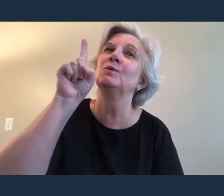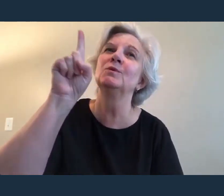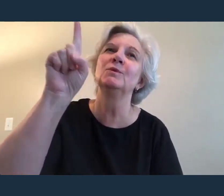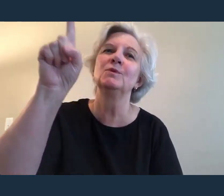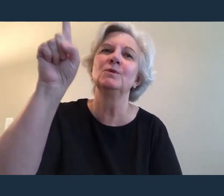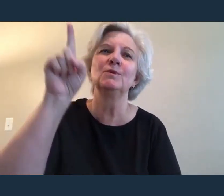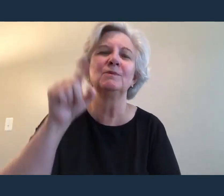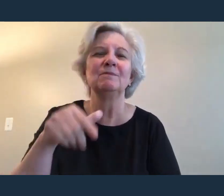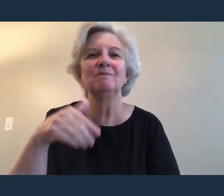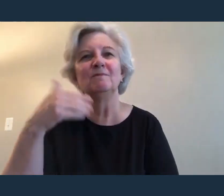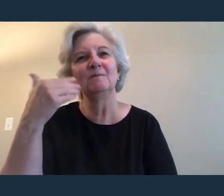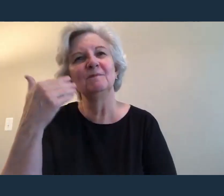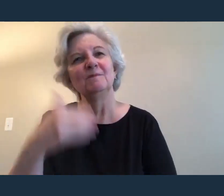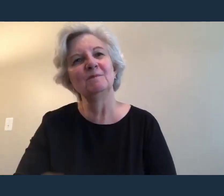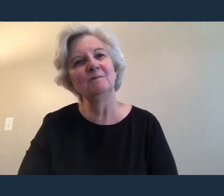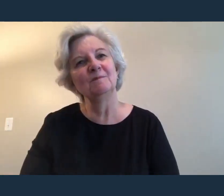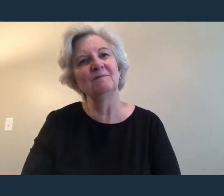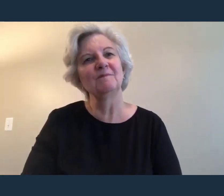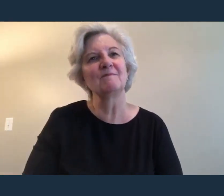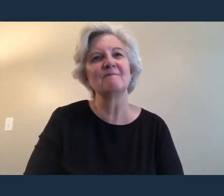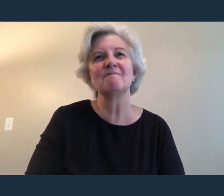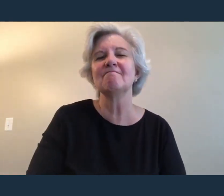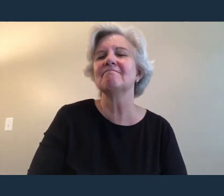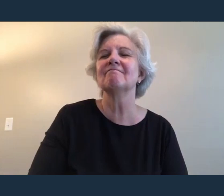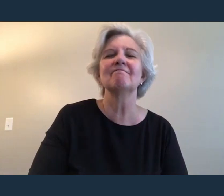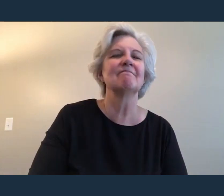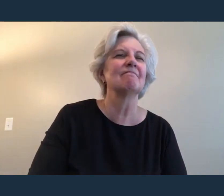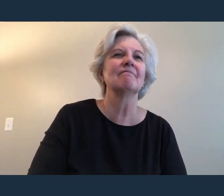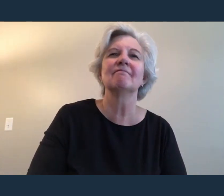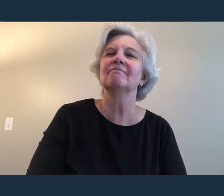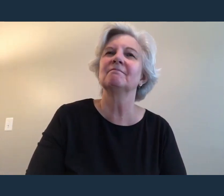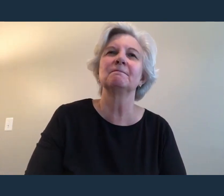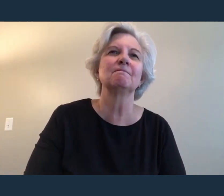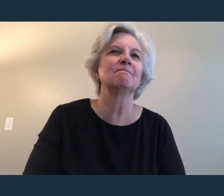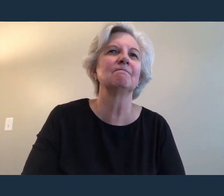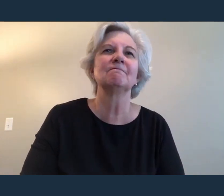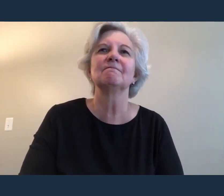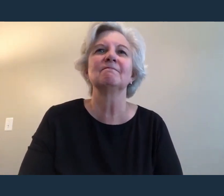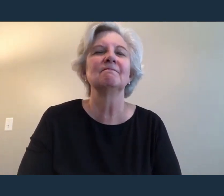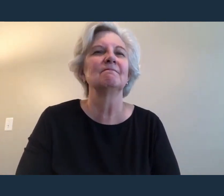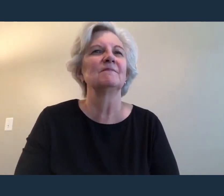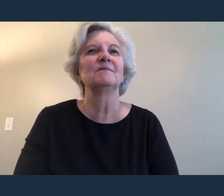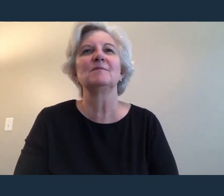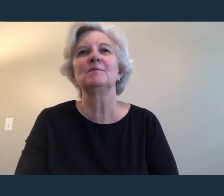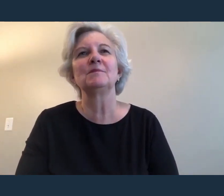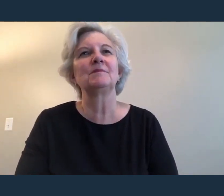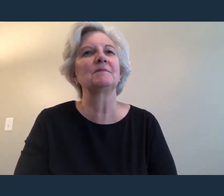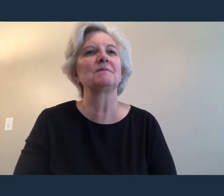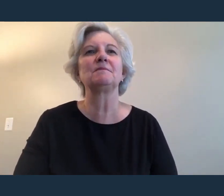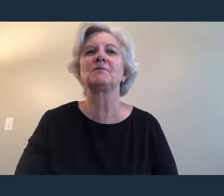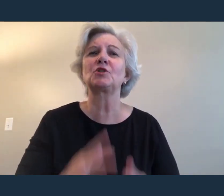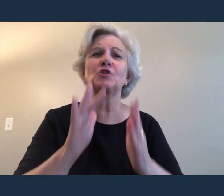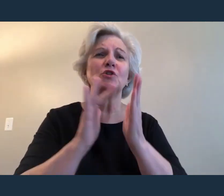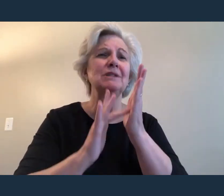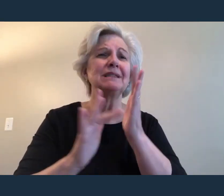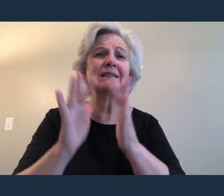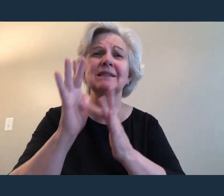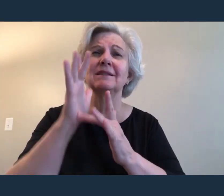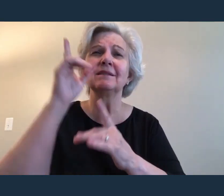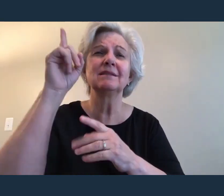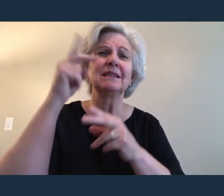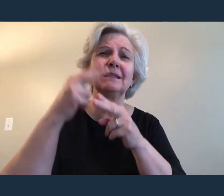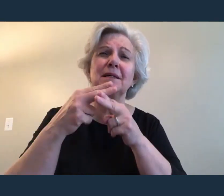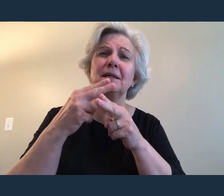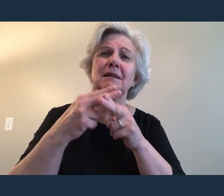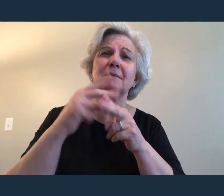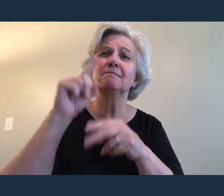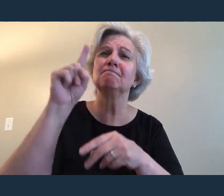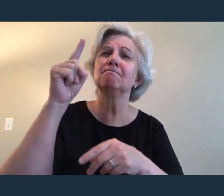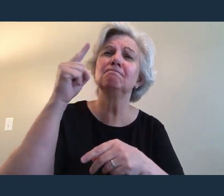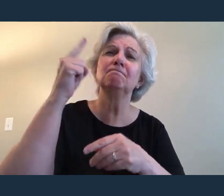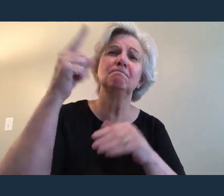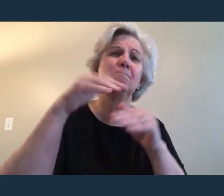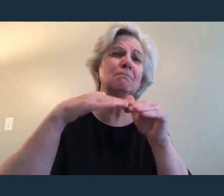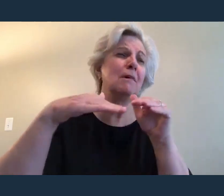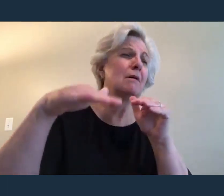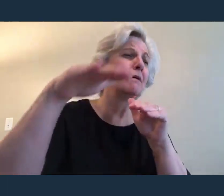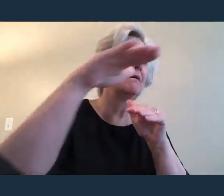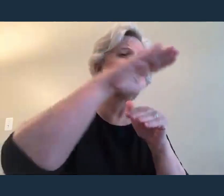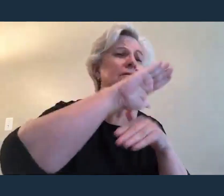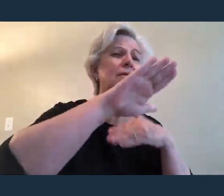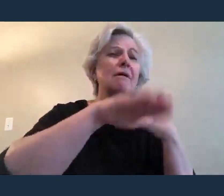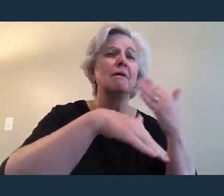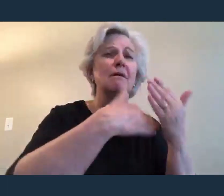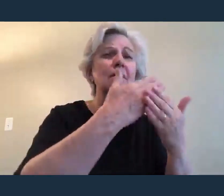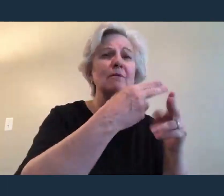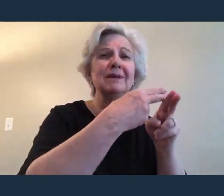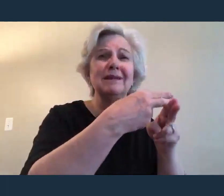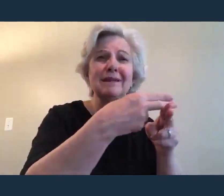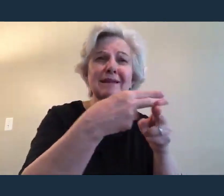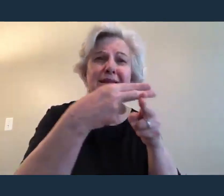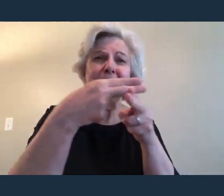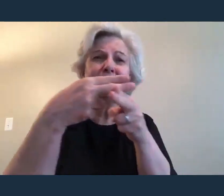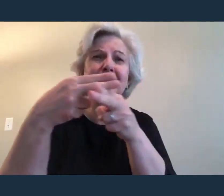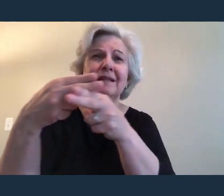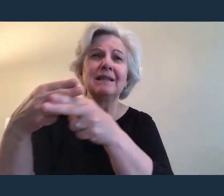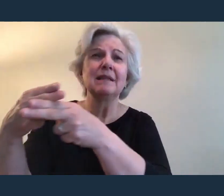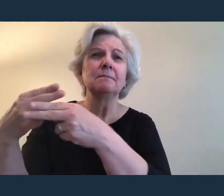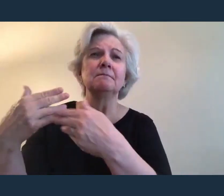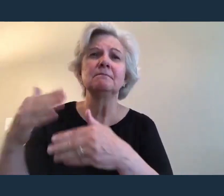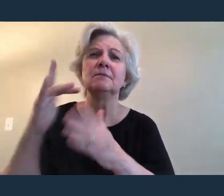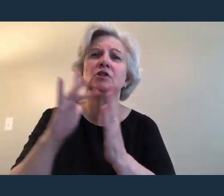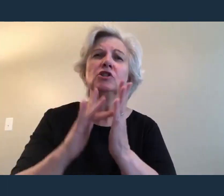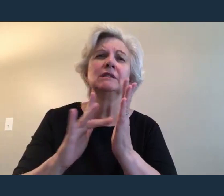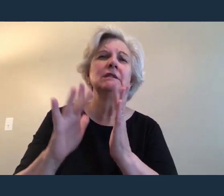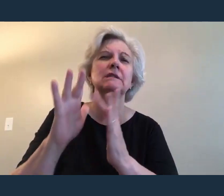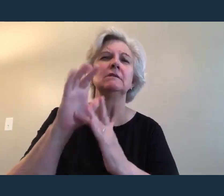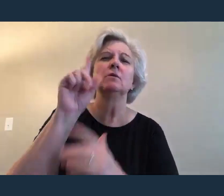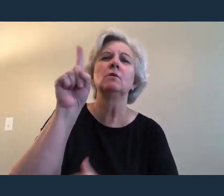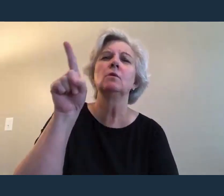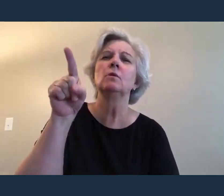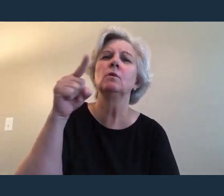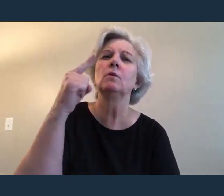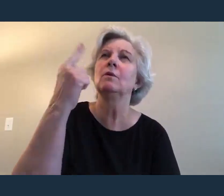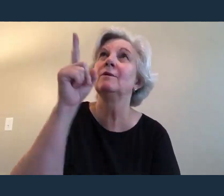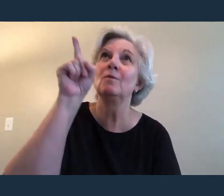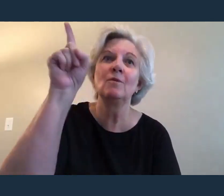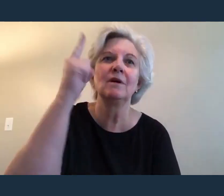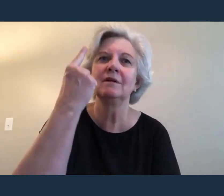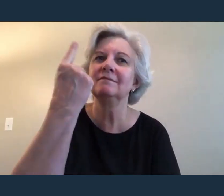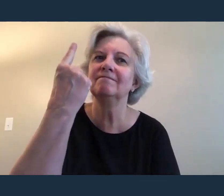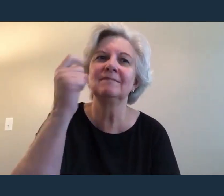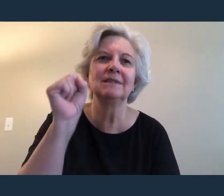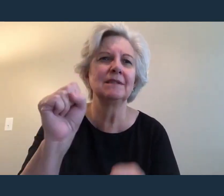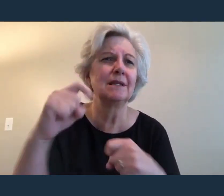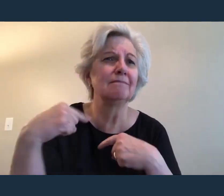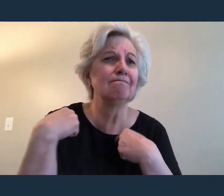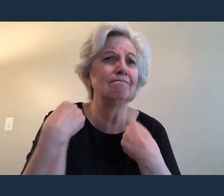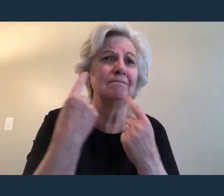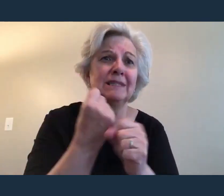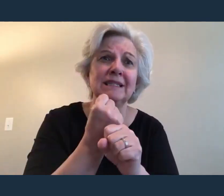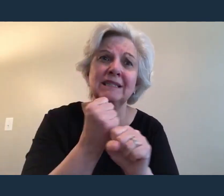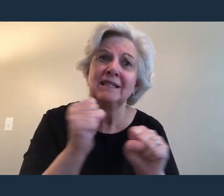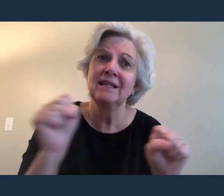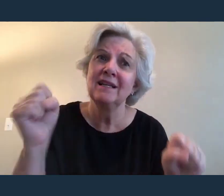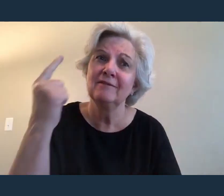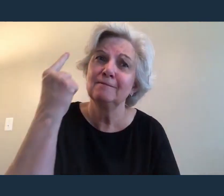Jesus, the Name above every other name Jesus, the only One who could ever save